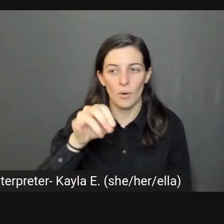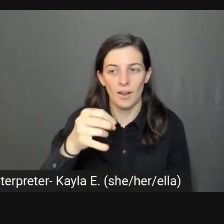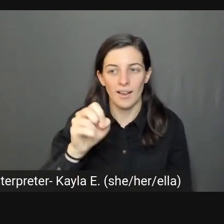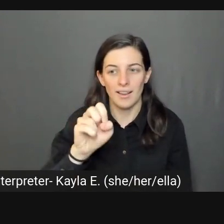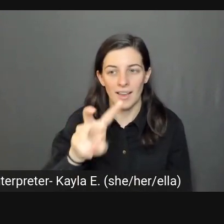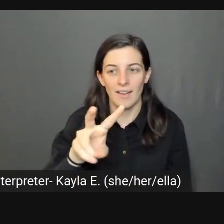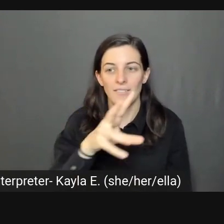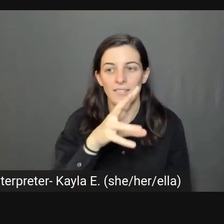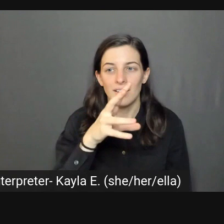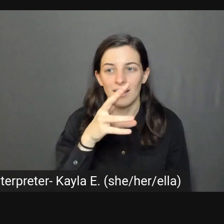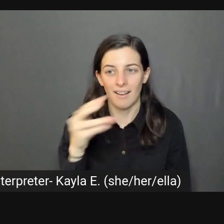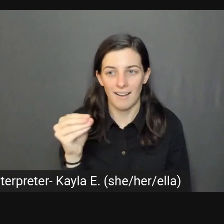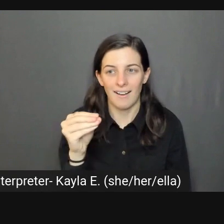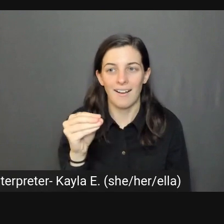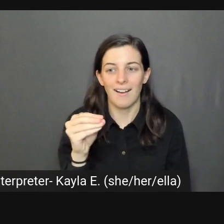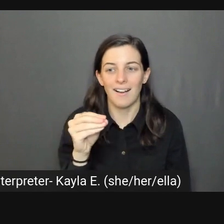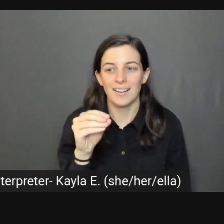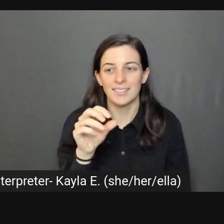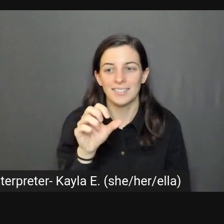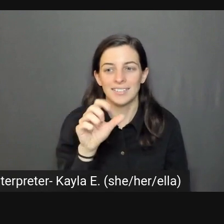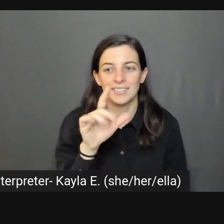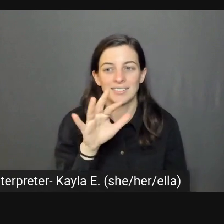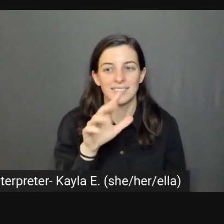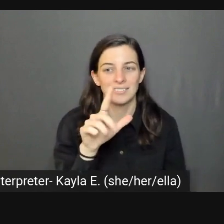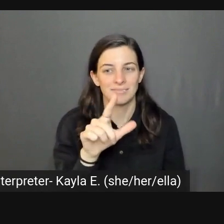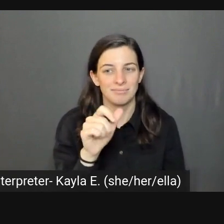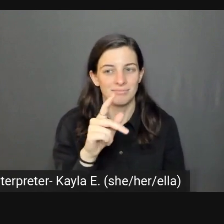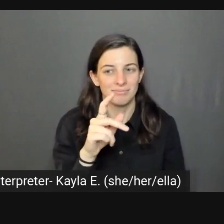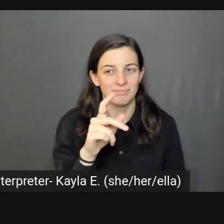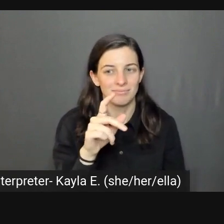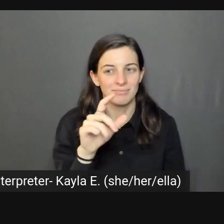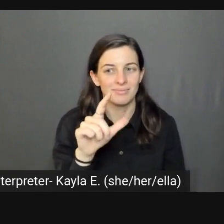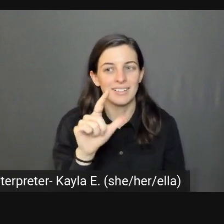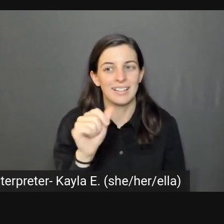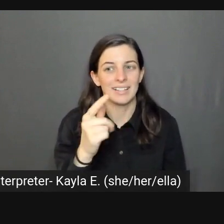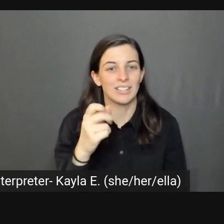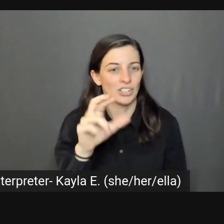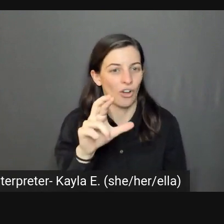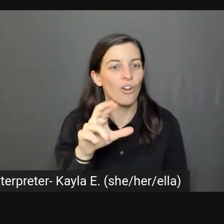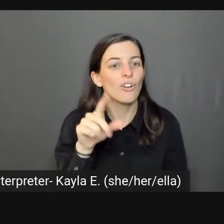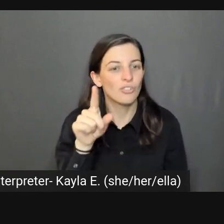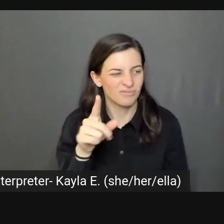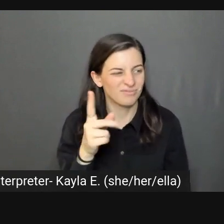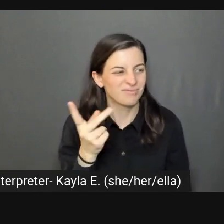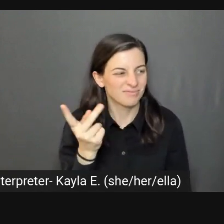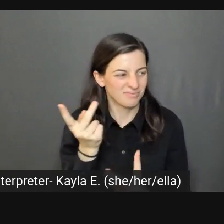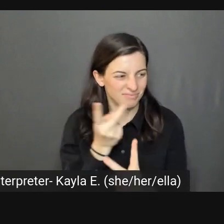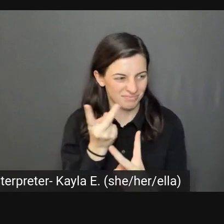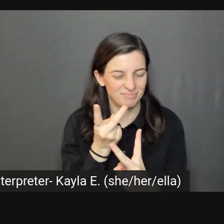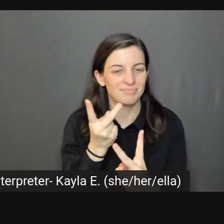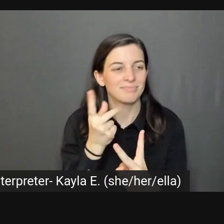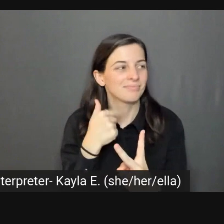[chuckles] Andrija is the founder of the Video Game Studio Thunders Strike